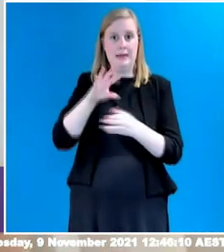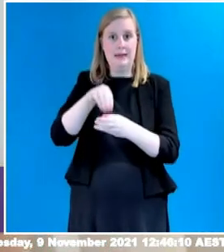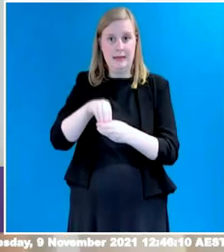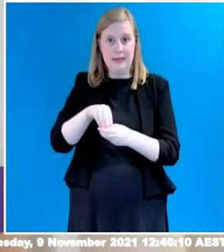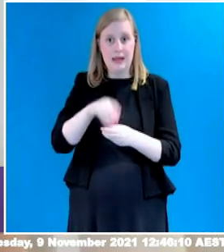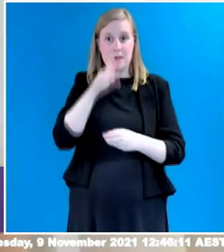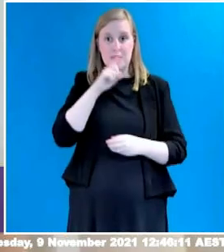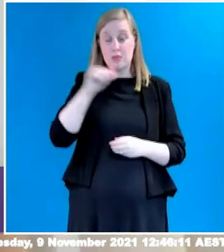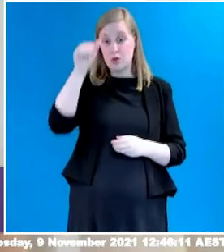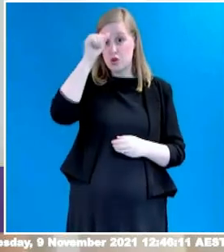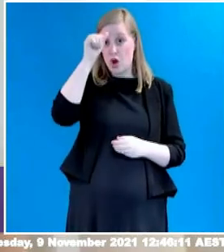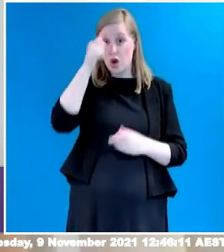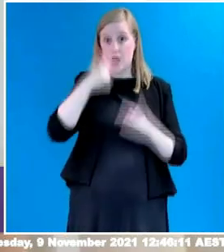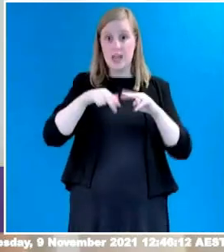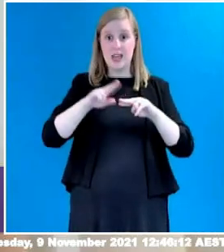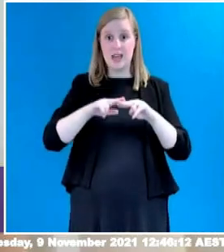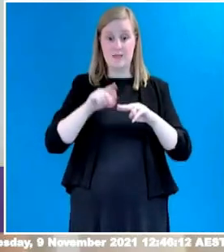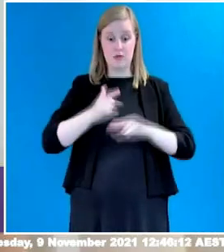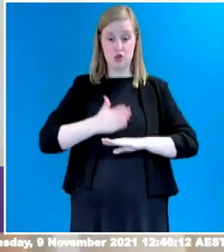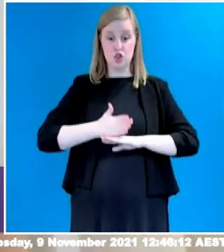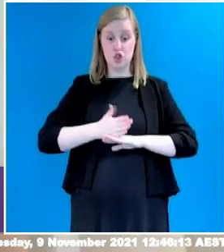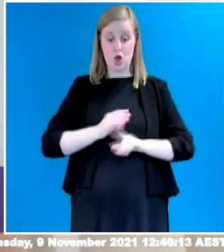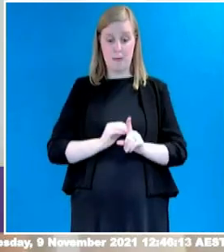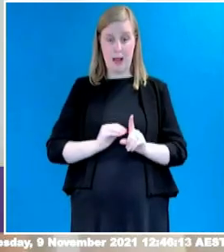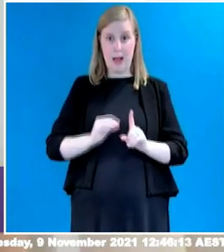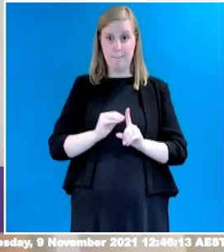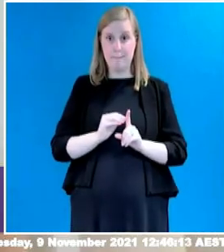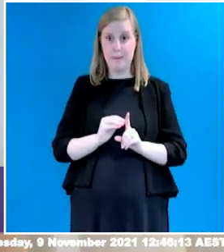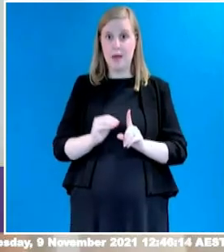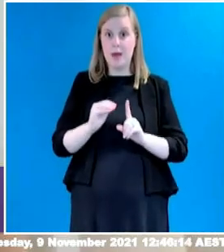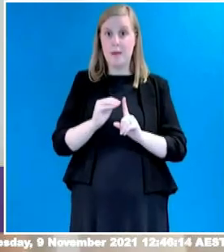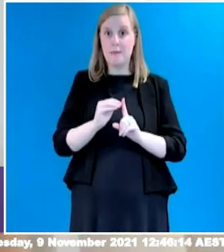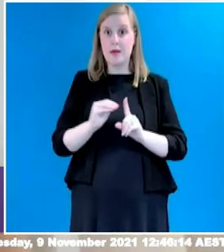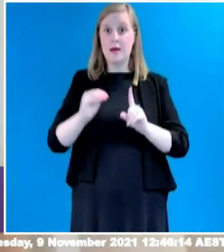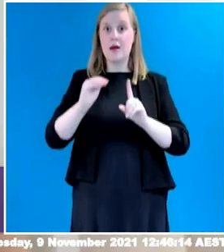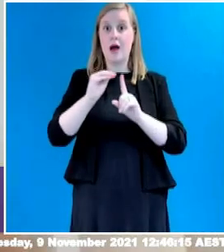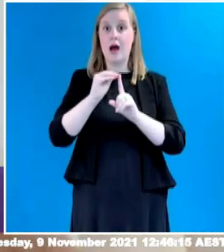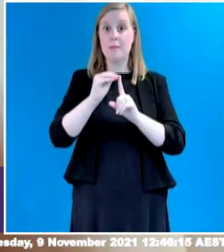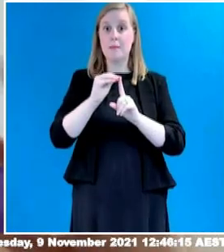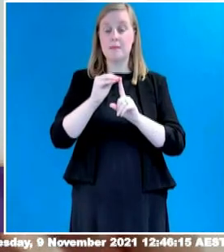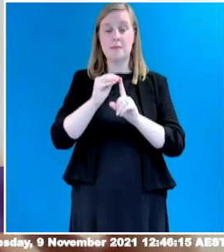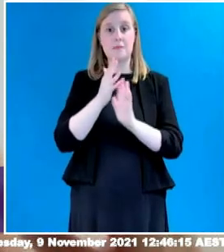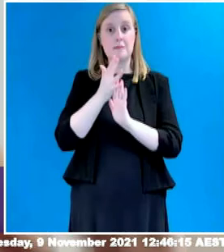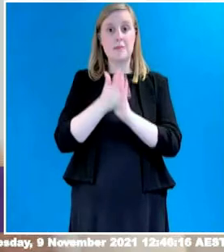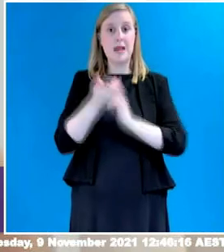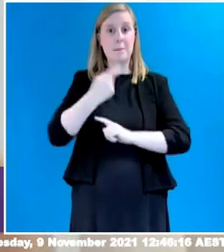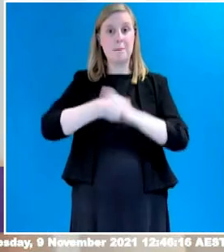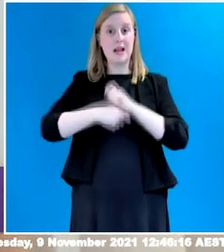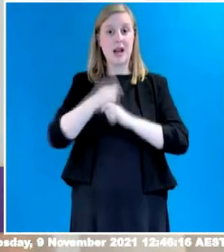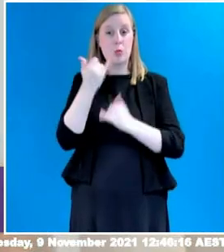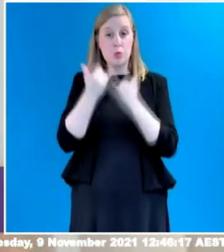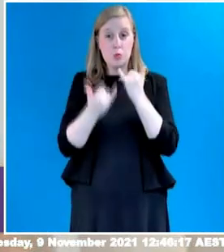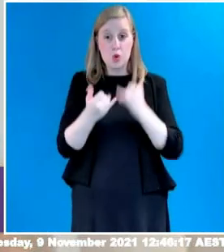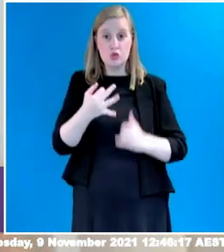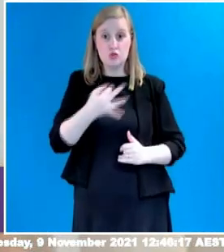more senior you are, the more risk it poses to the individual to openly disclose their disability.